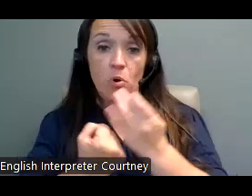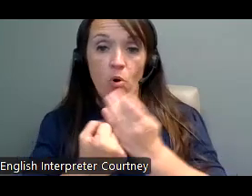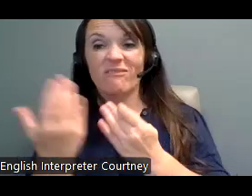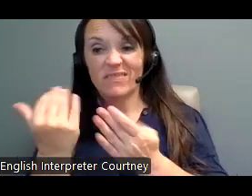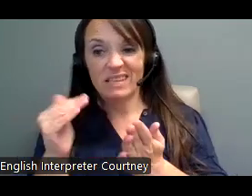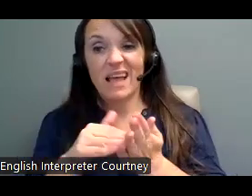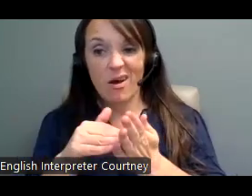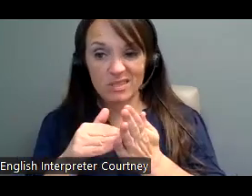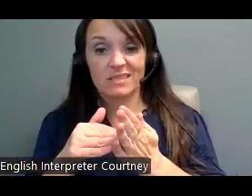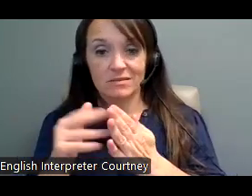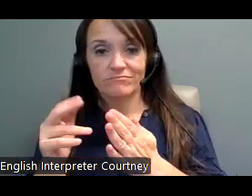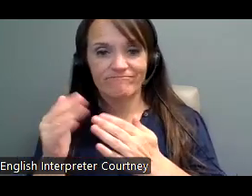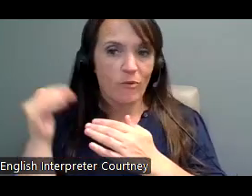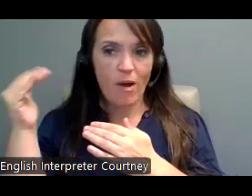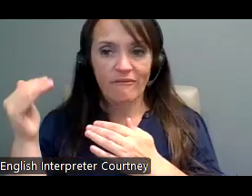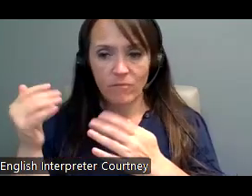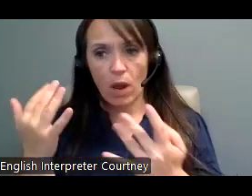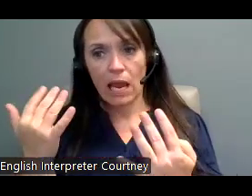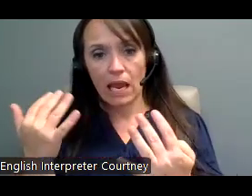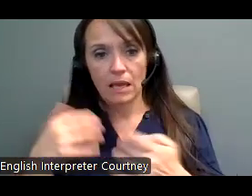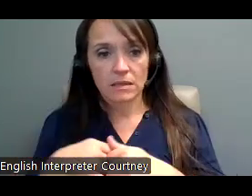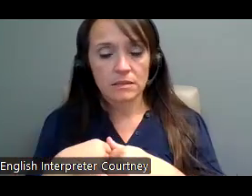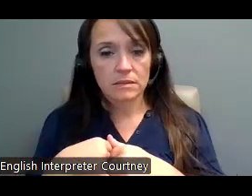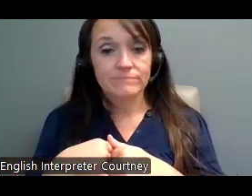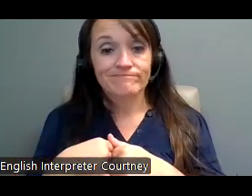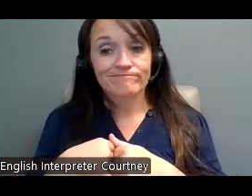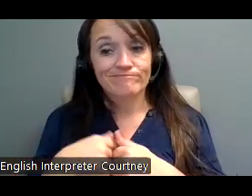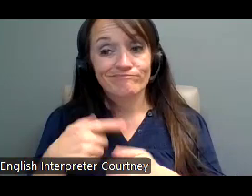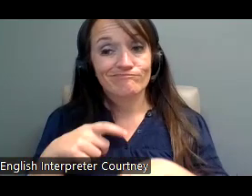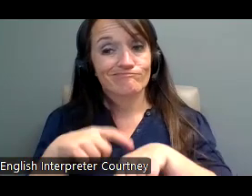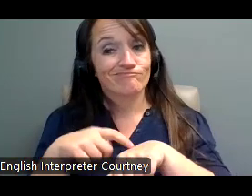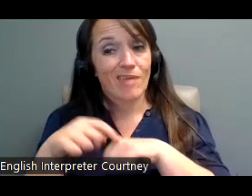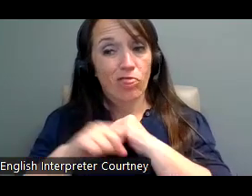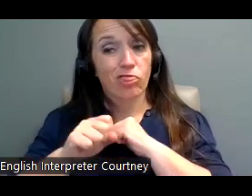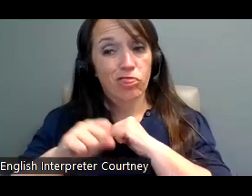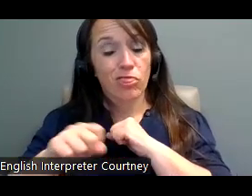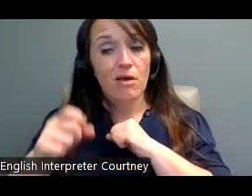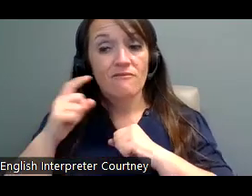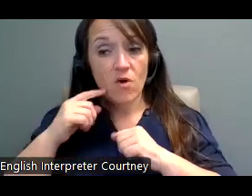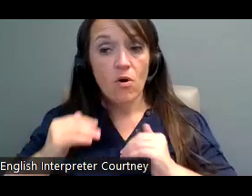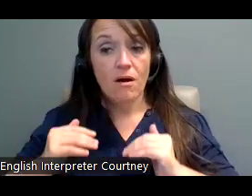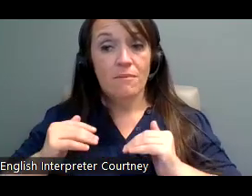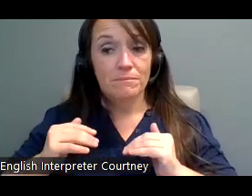Again, it can take a long time to actually move up the waiting list because there are limited